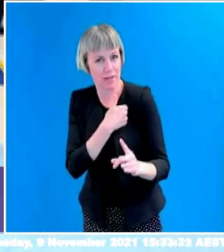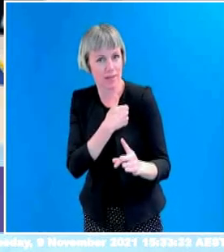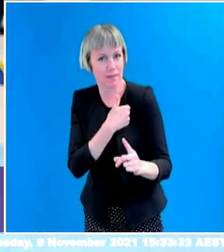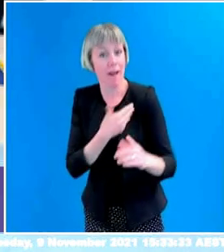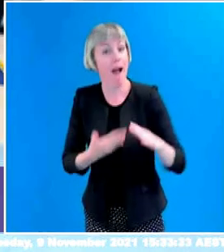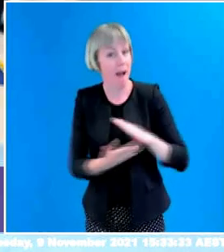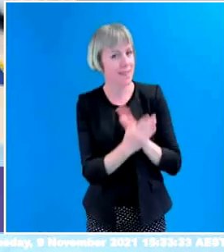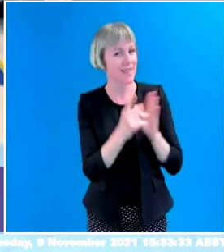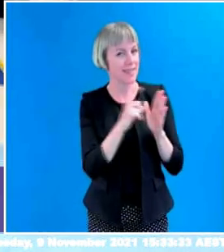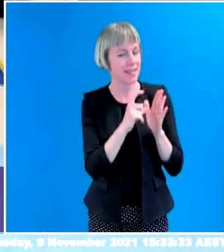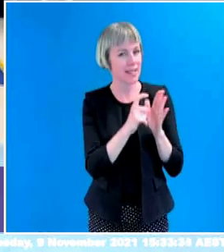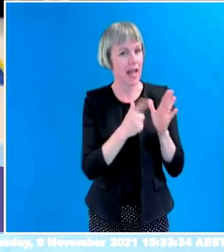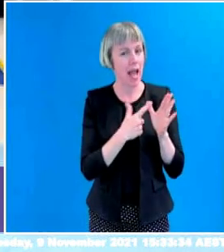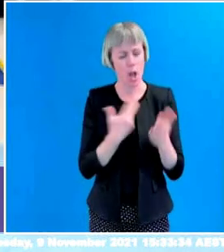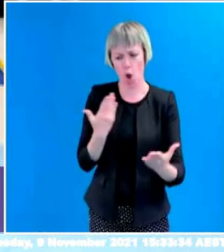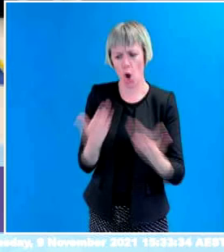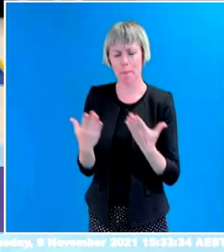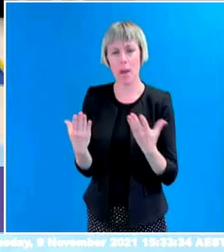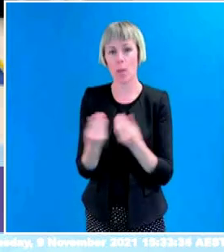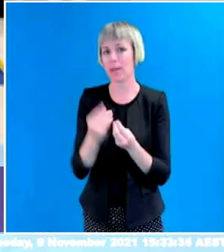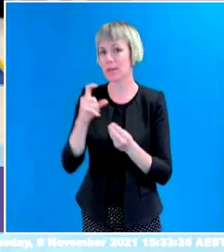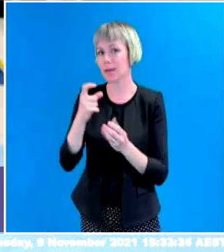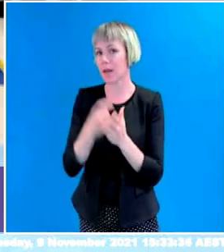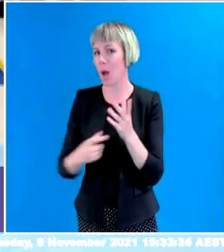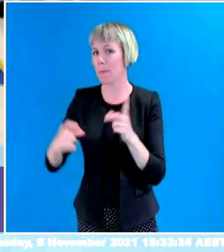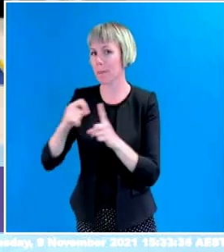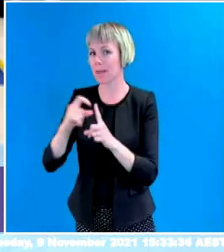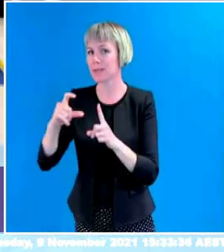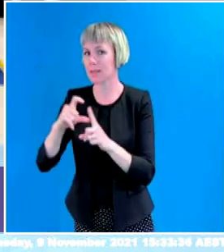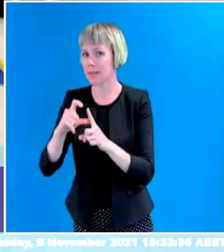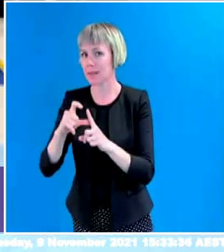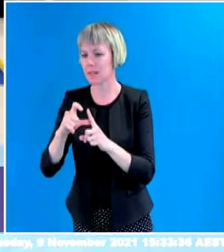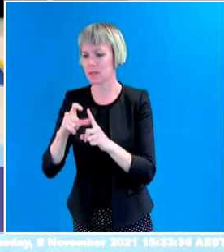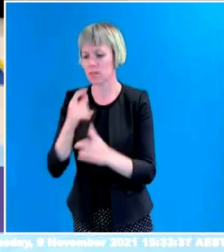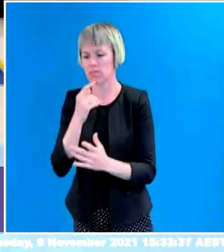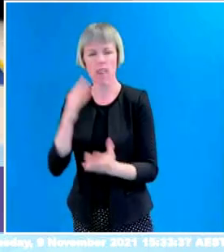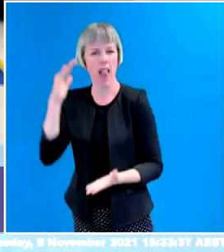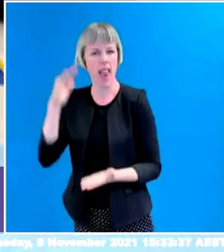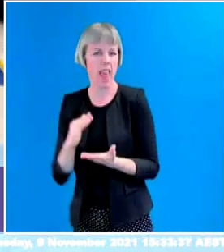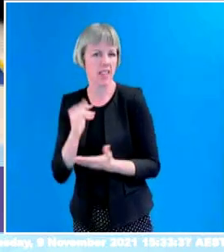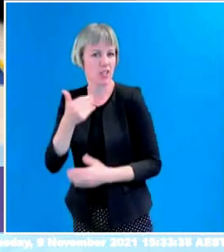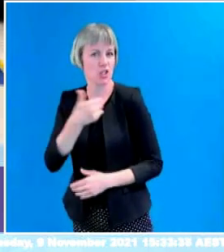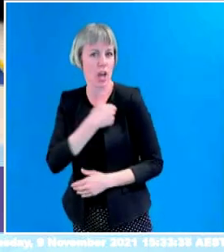particularly around those modifiers that is --- Can I put a couple of propositions to you?